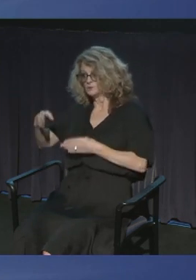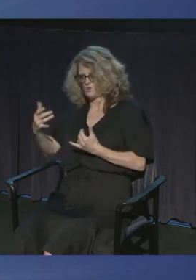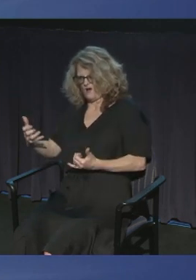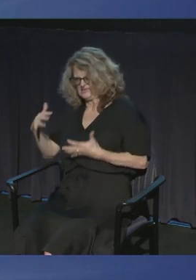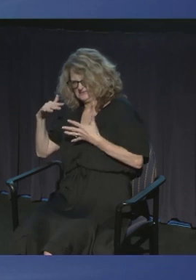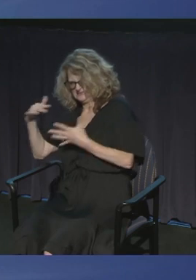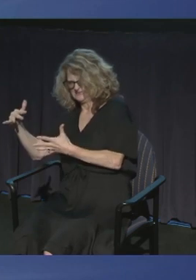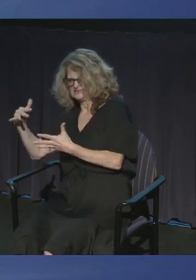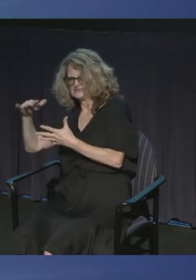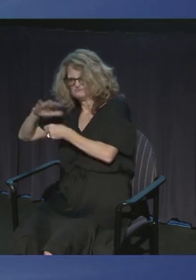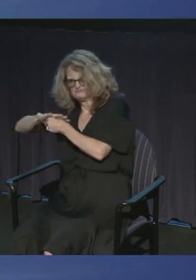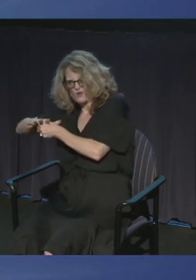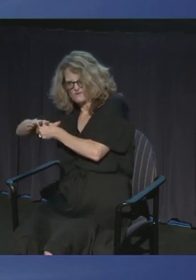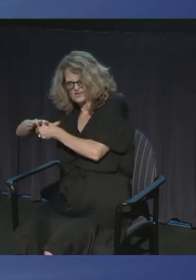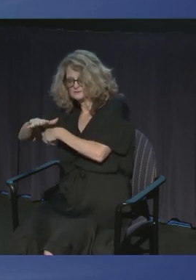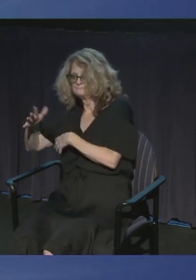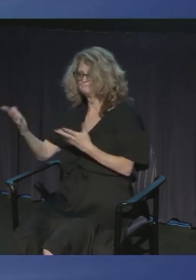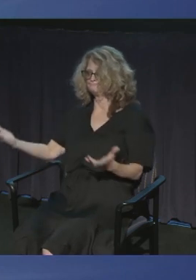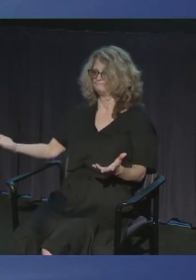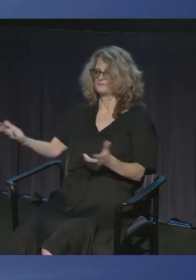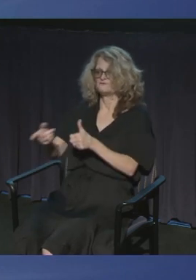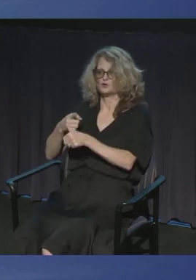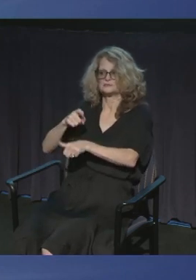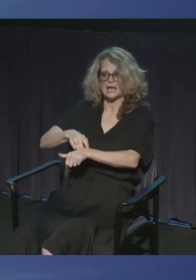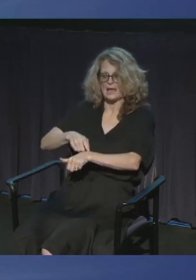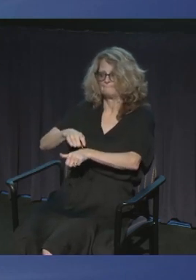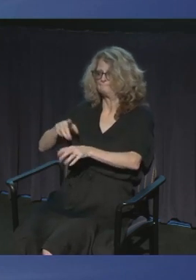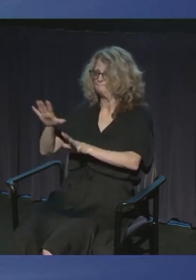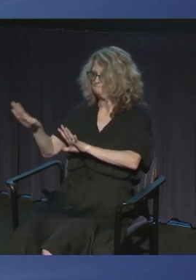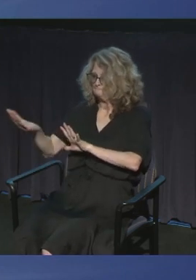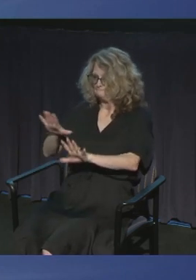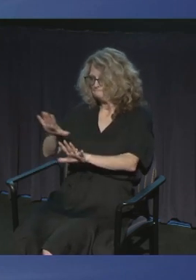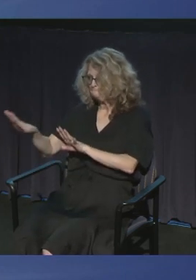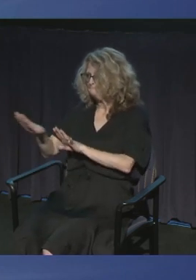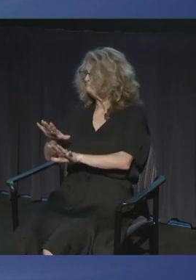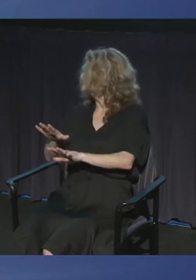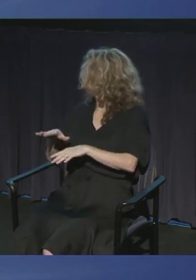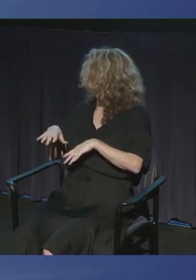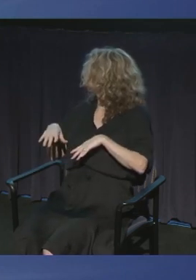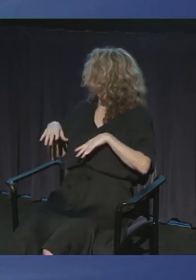THIS. WE HAVE TO WORK ON BSL 3